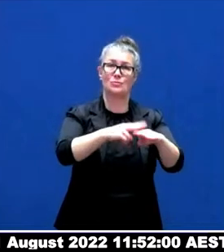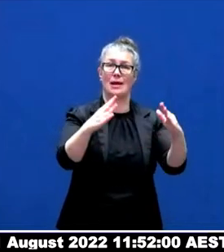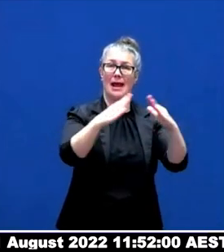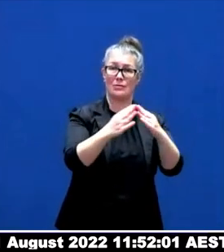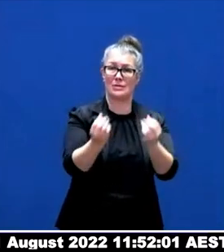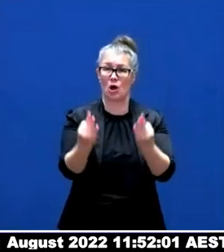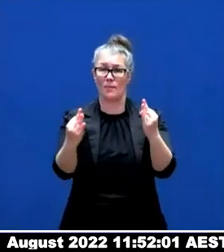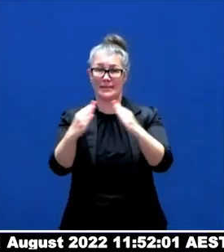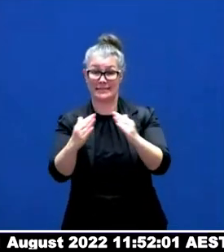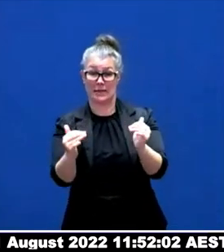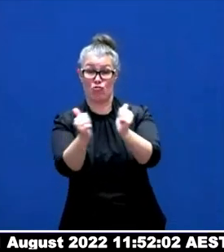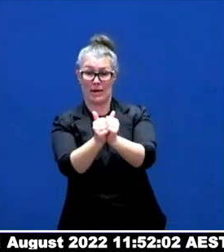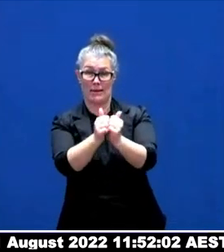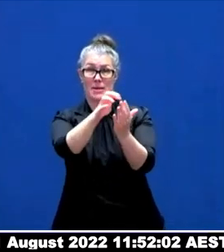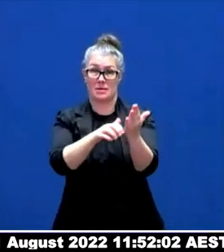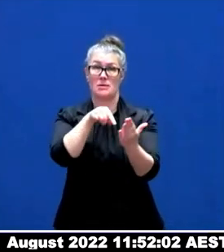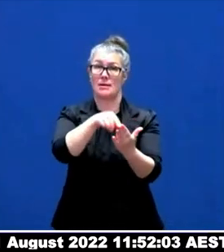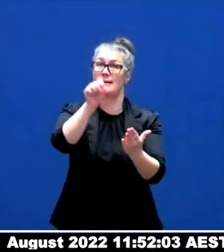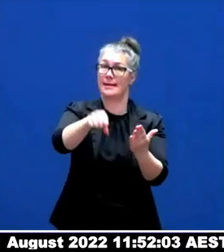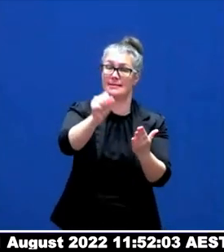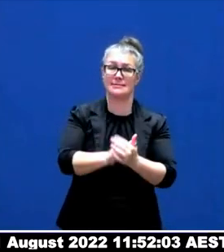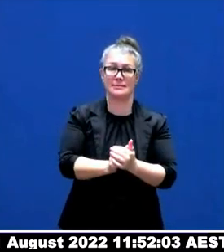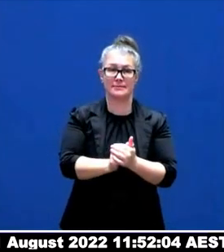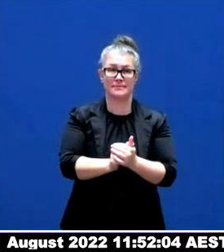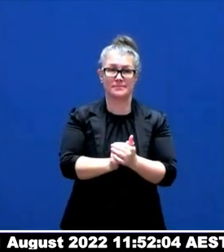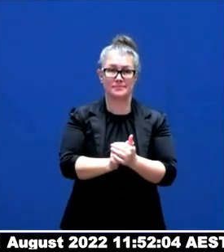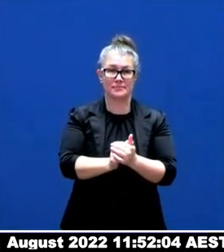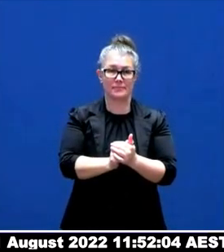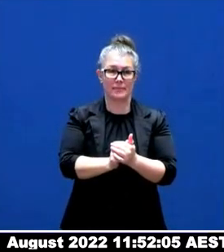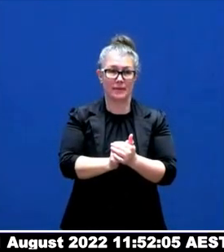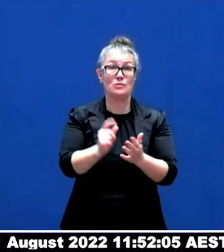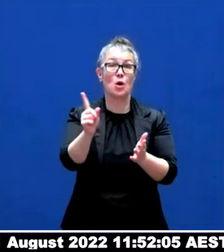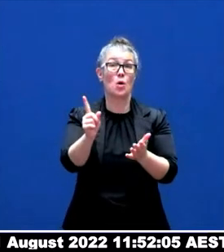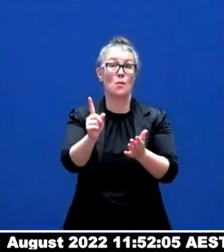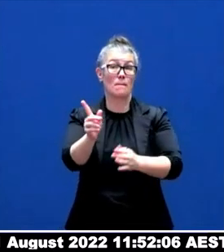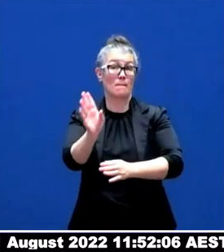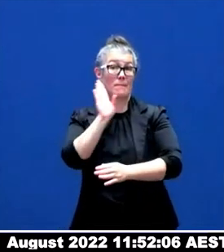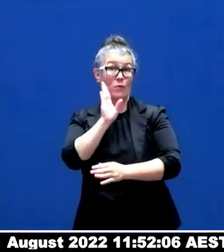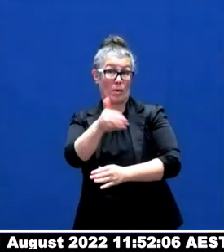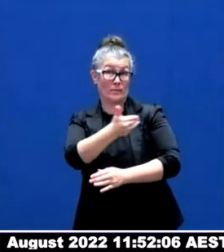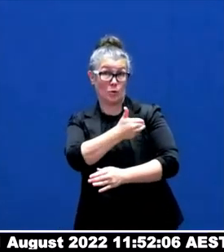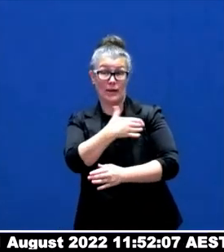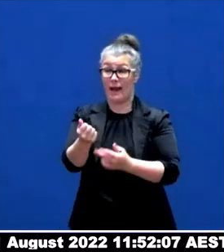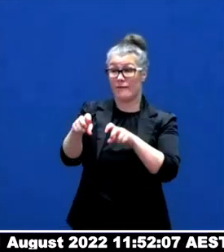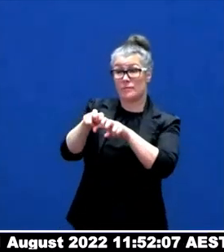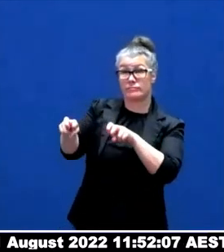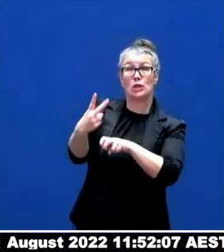Were you present when Ms Mitchell and Mr Flavel gave their evidence today? I was.